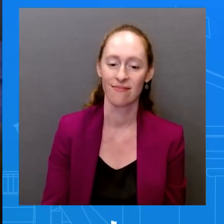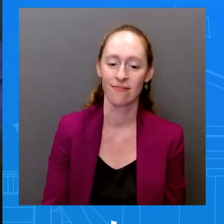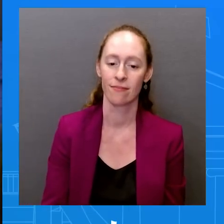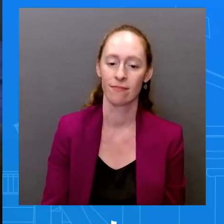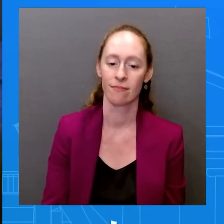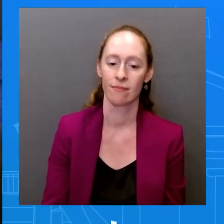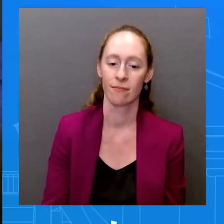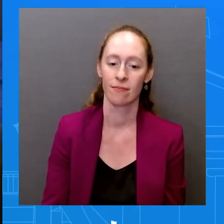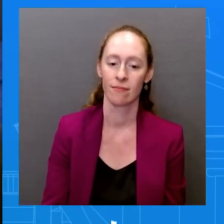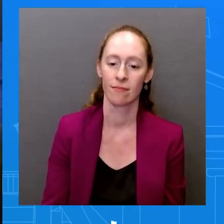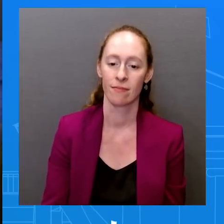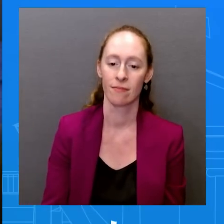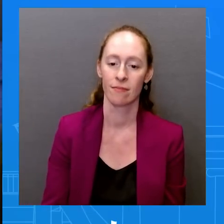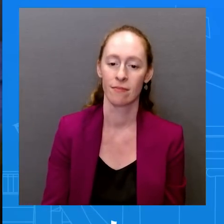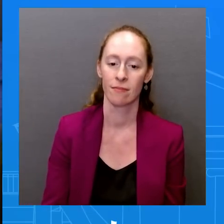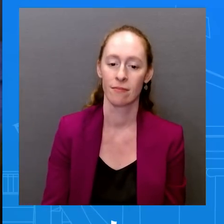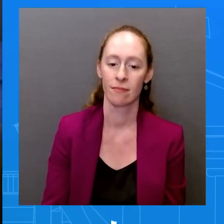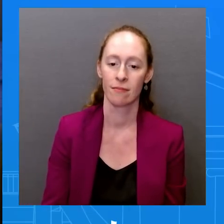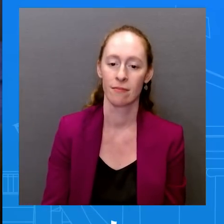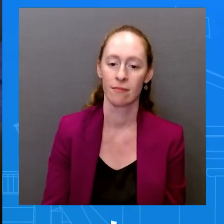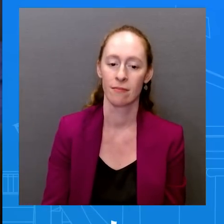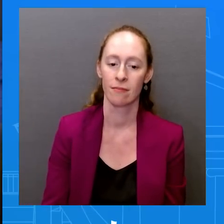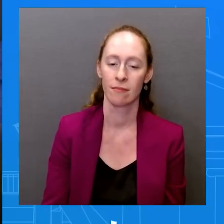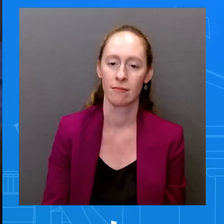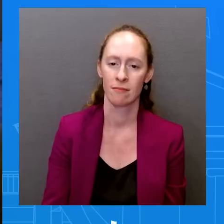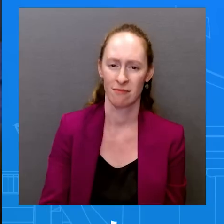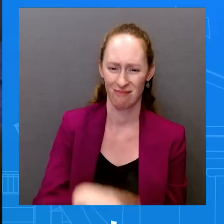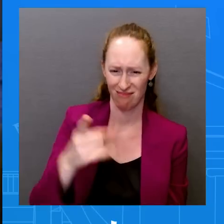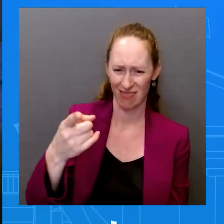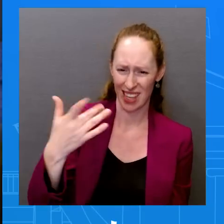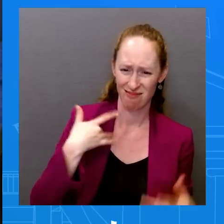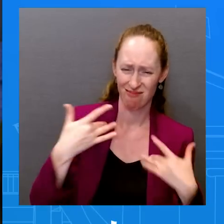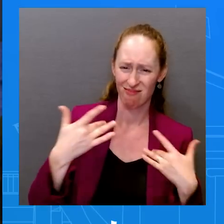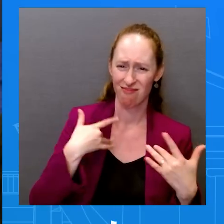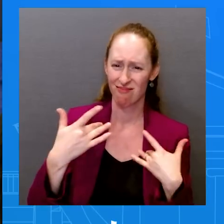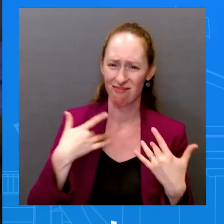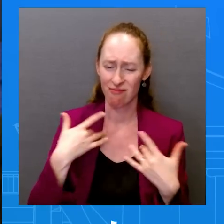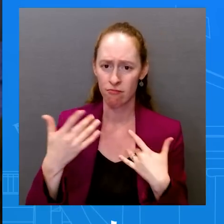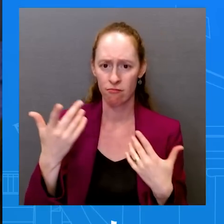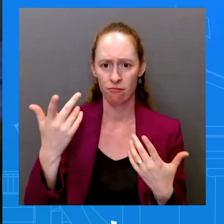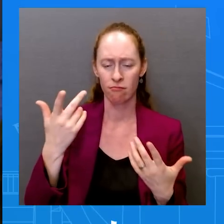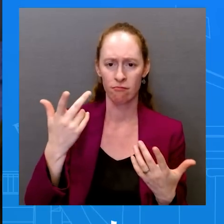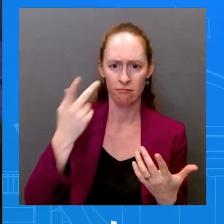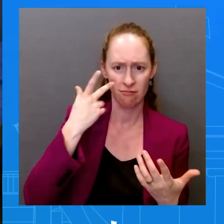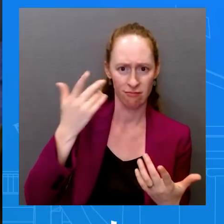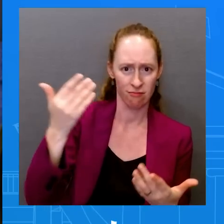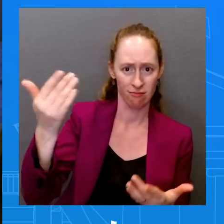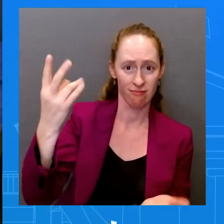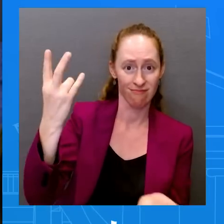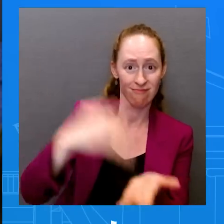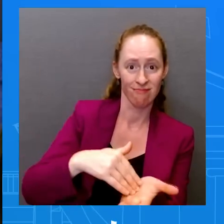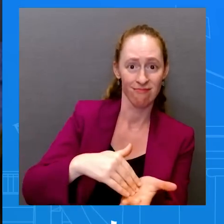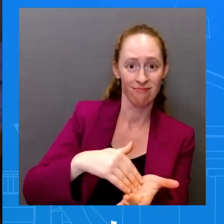may not be available for a lot of these EVs? There's been some reporting that the parts just won't be